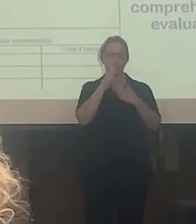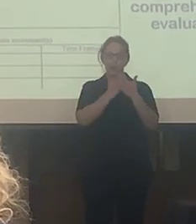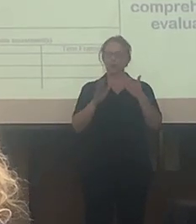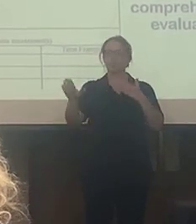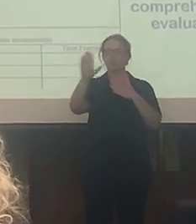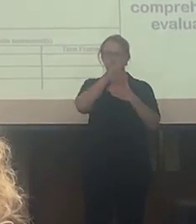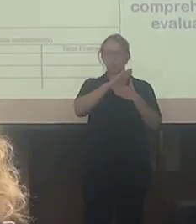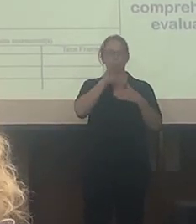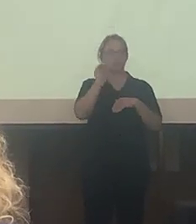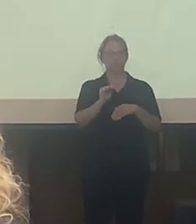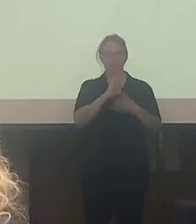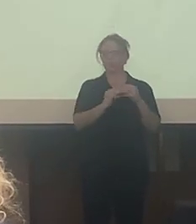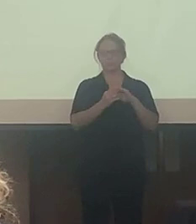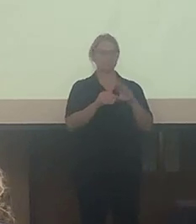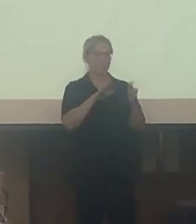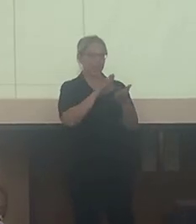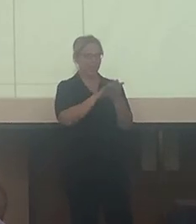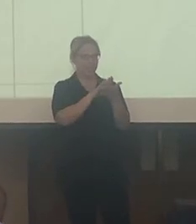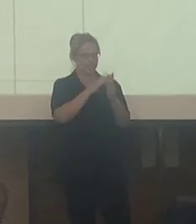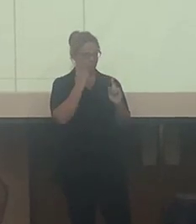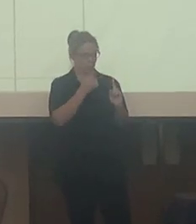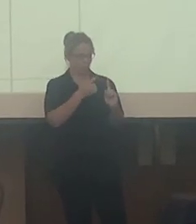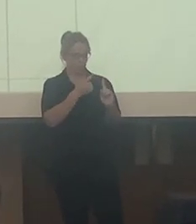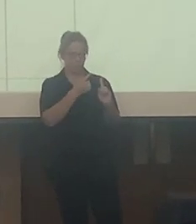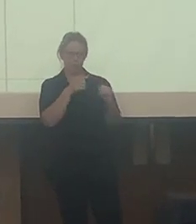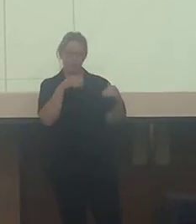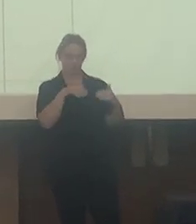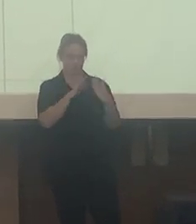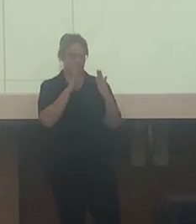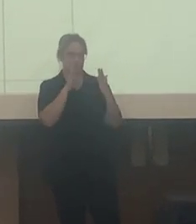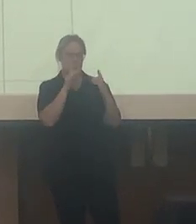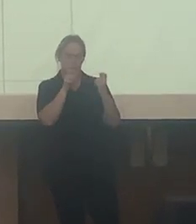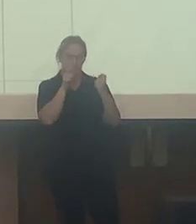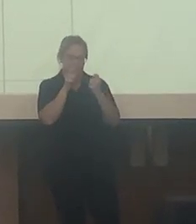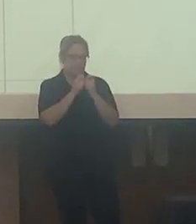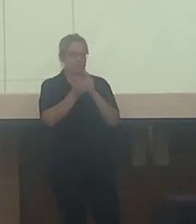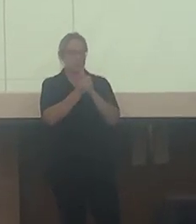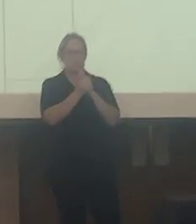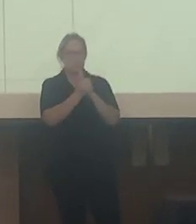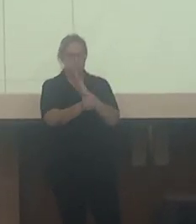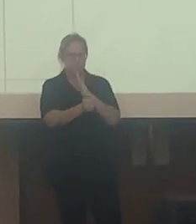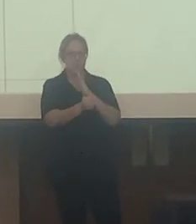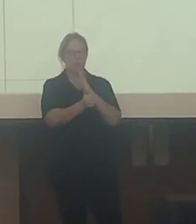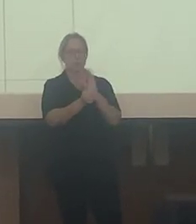the academic goal is to address very specific skill deficits compared to typical developing